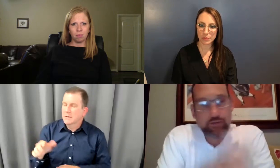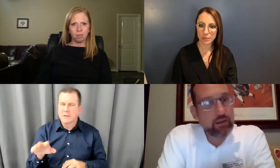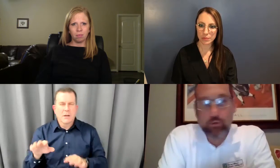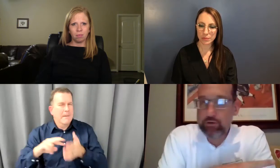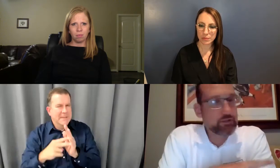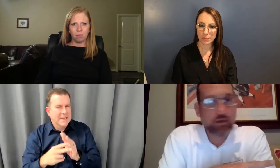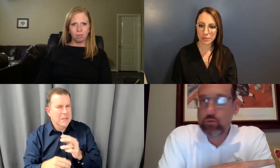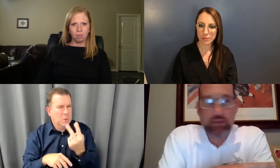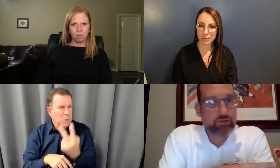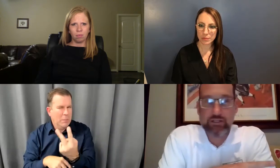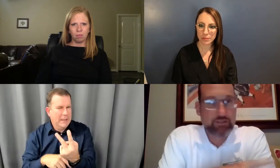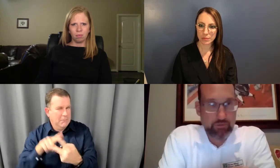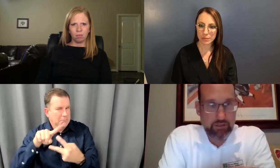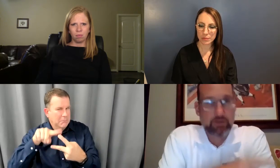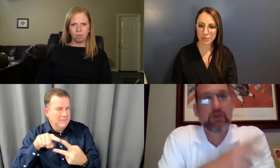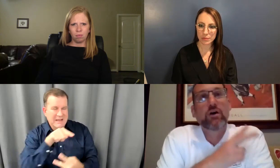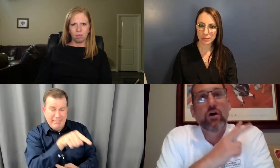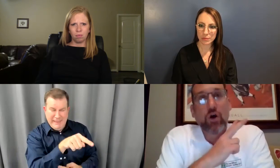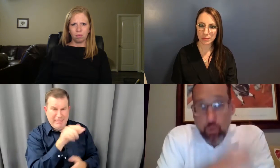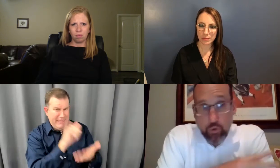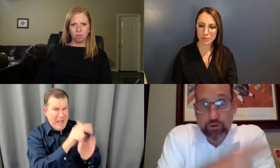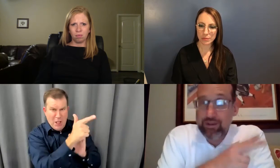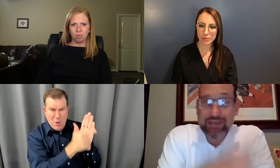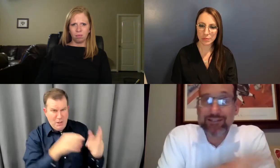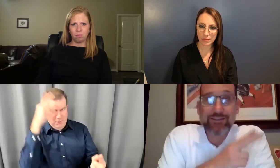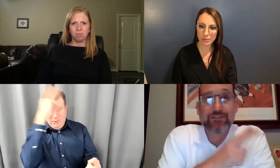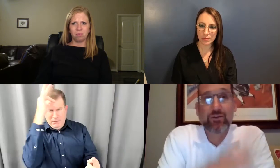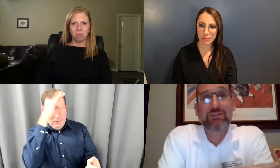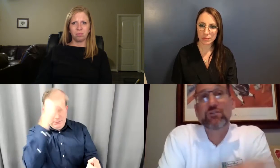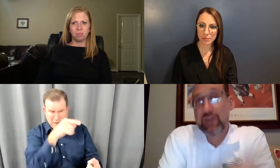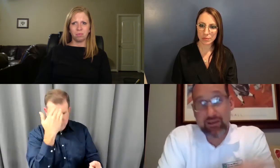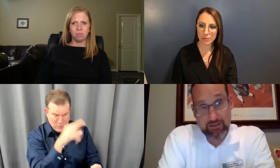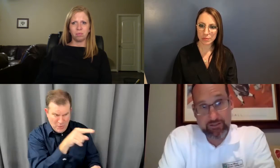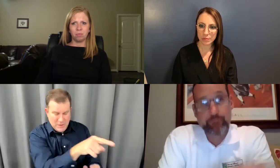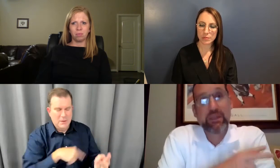either that lawyer doesn't know what he or she is doing, or your case, isn't as good as you think.